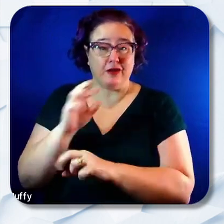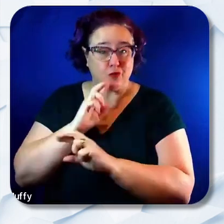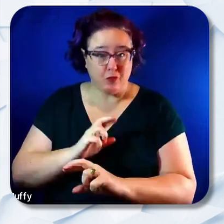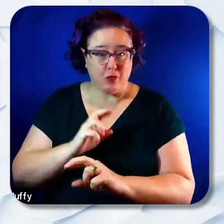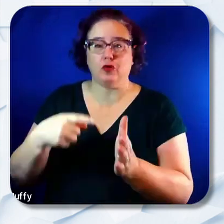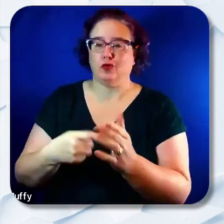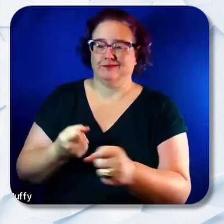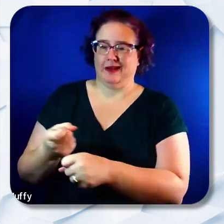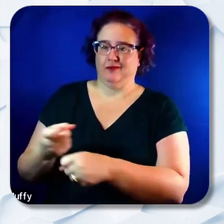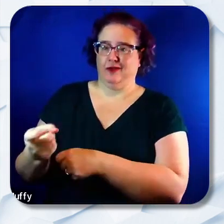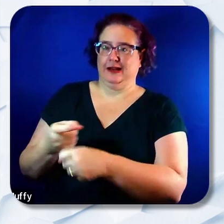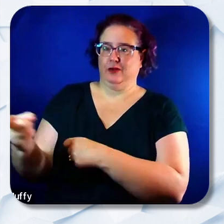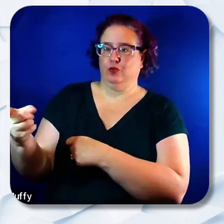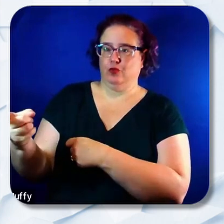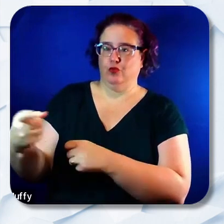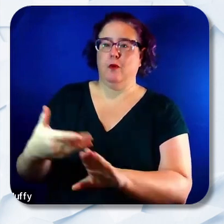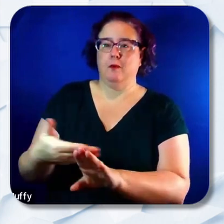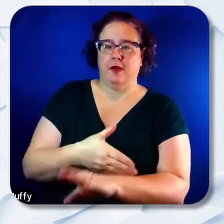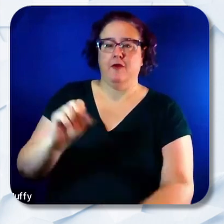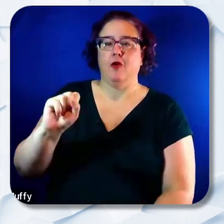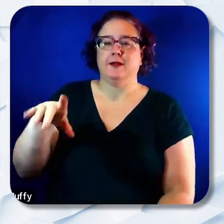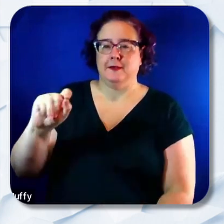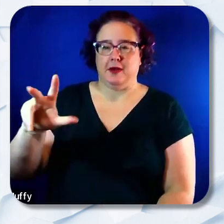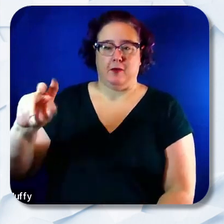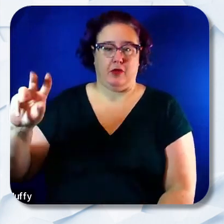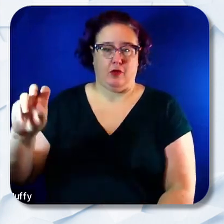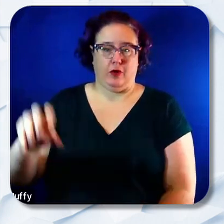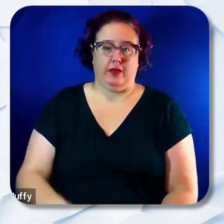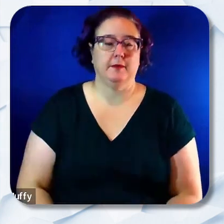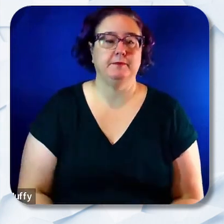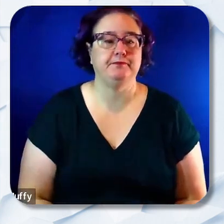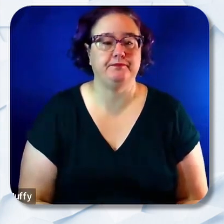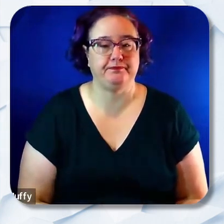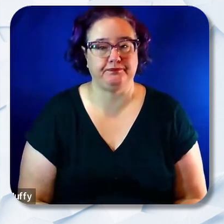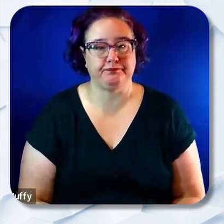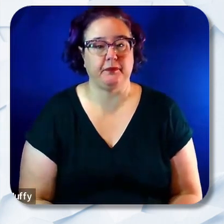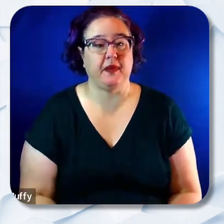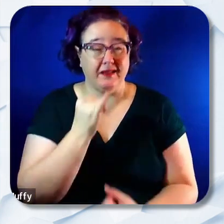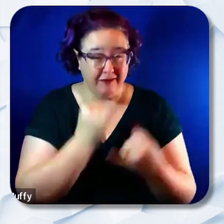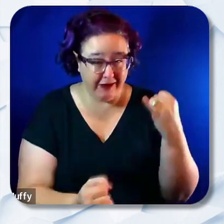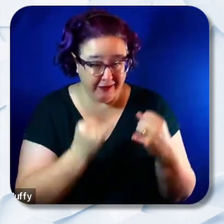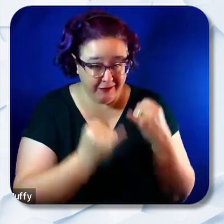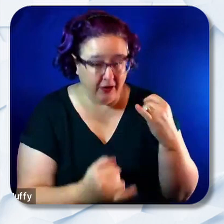report is due on or before September 30th of 2026.